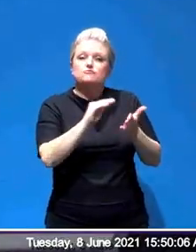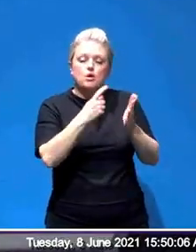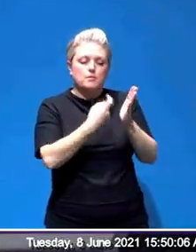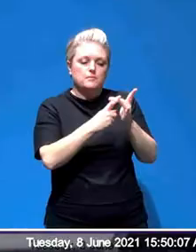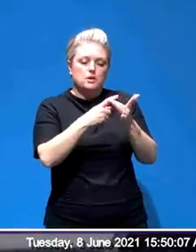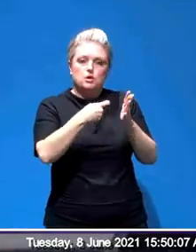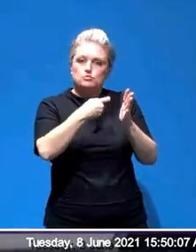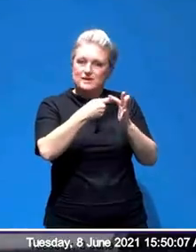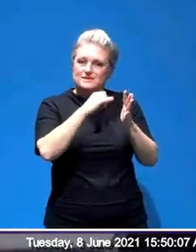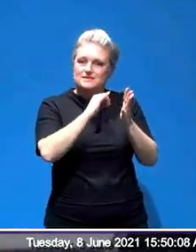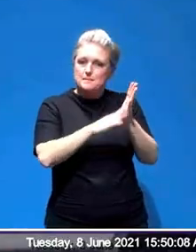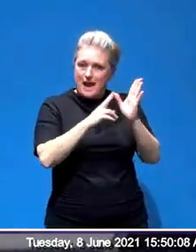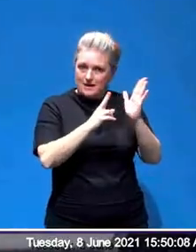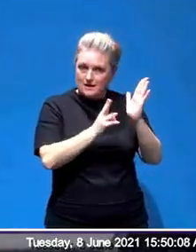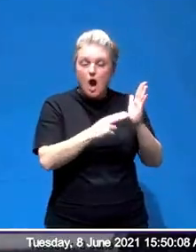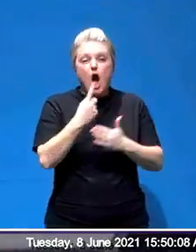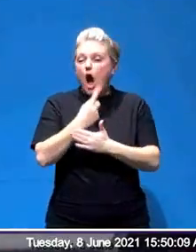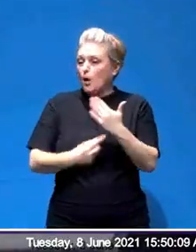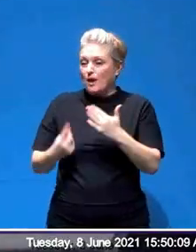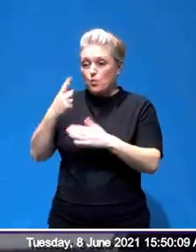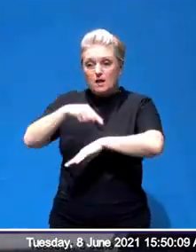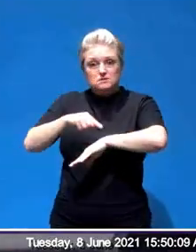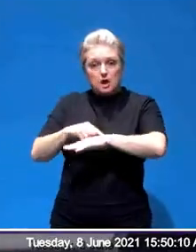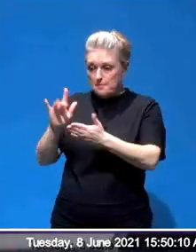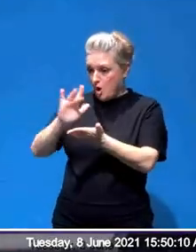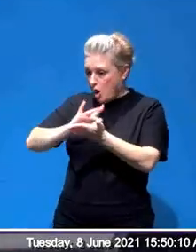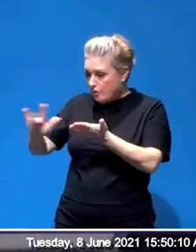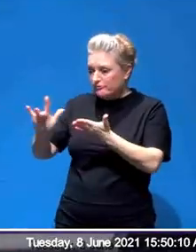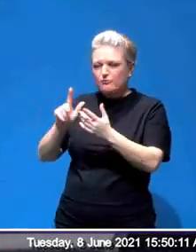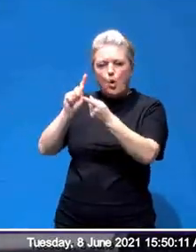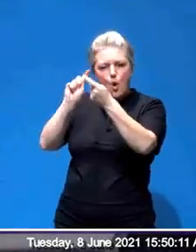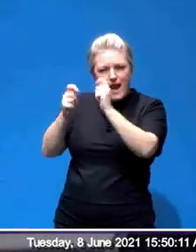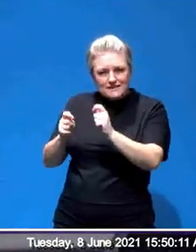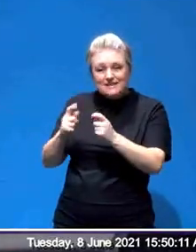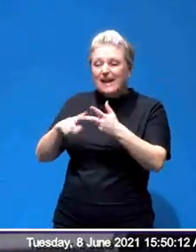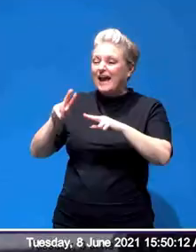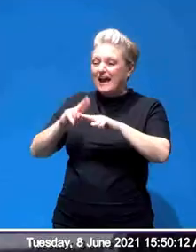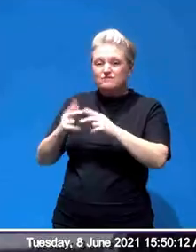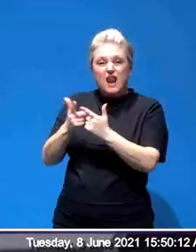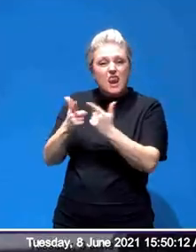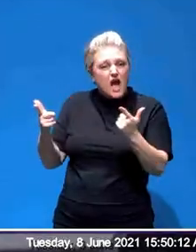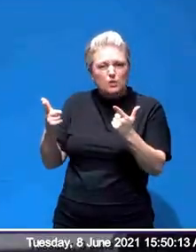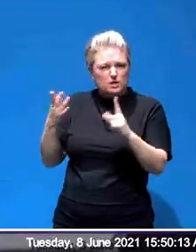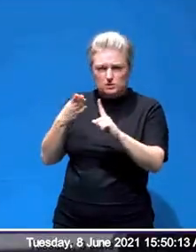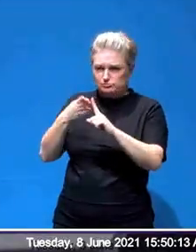actually it didn't make any sense or something like that, that there would be a change.